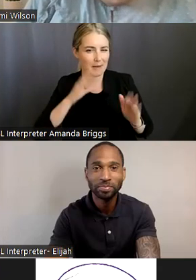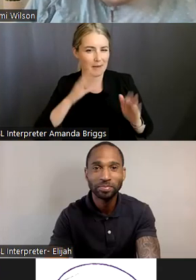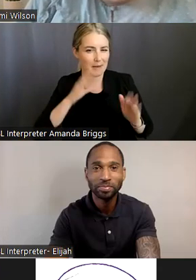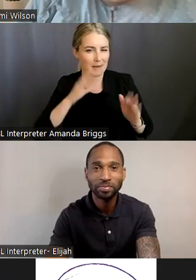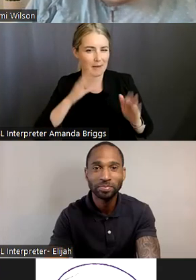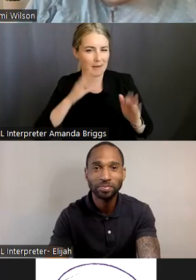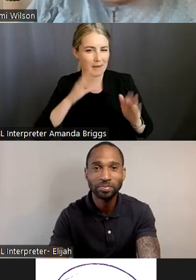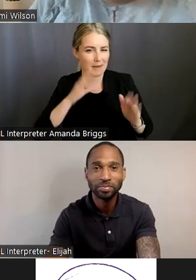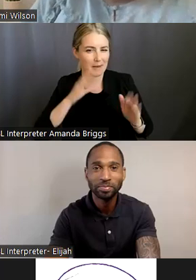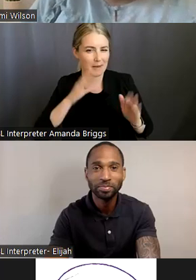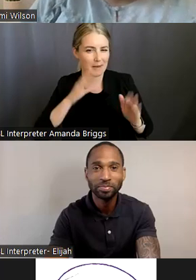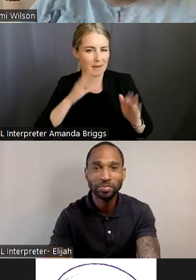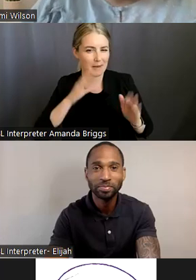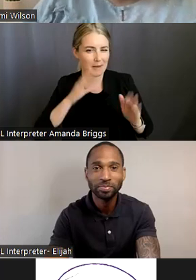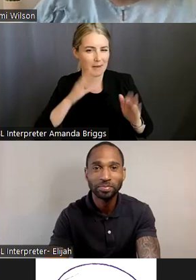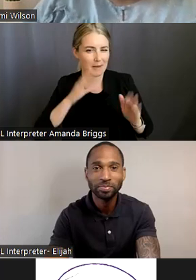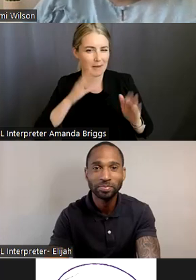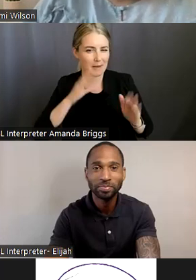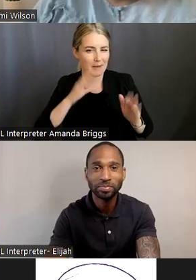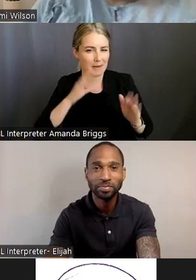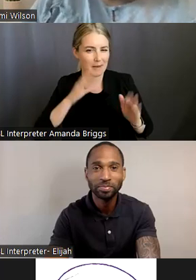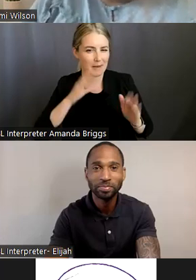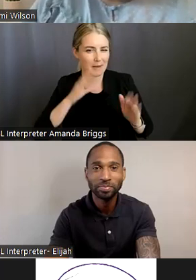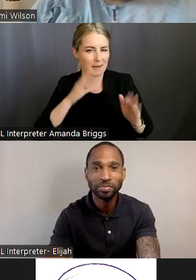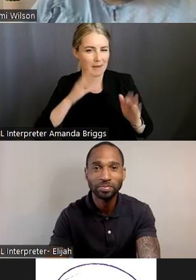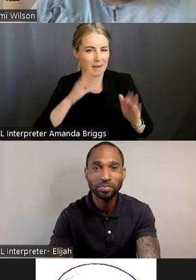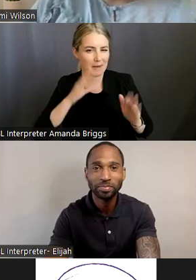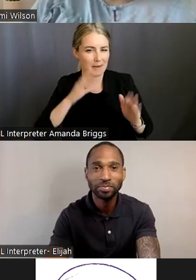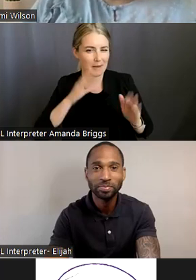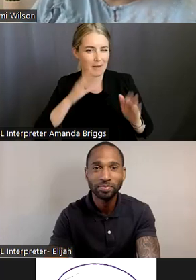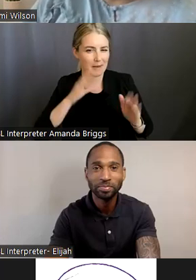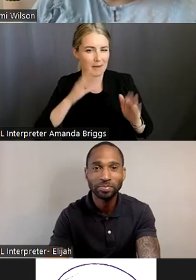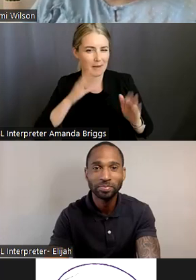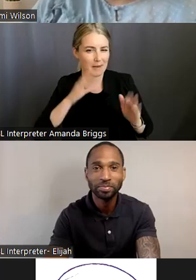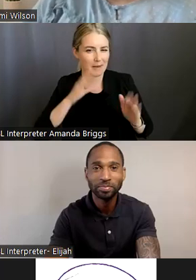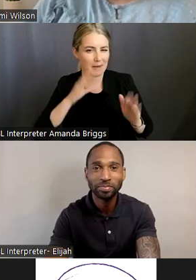This slide is just a little bit of information, little bit more information about